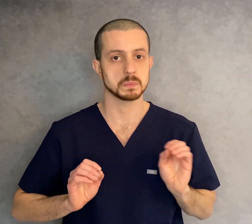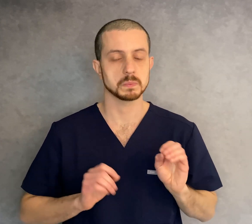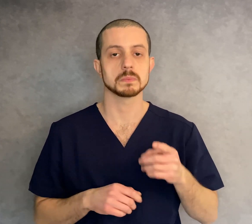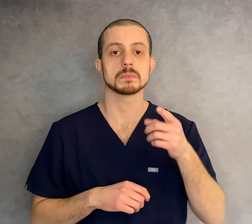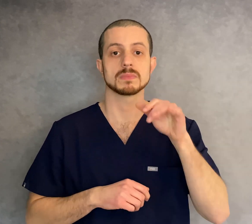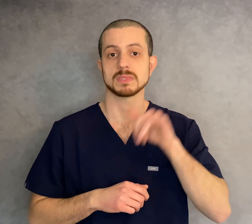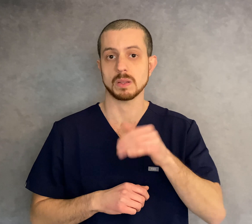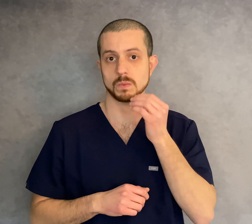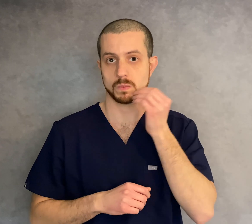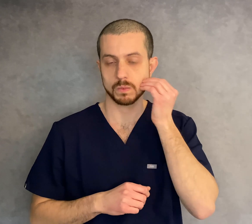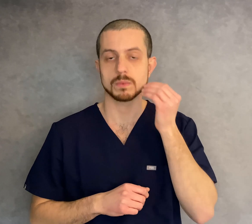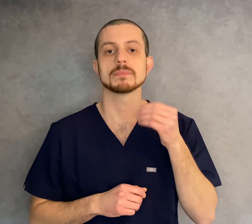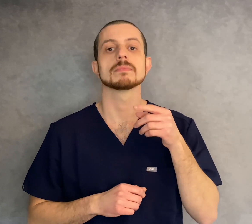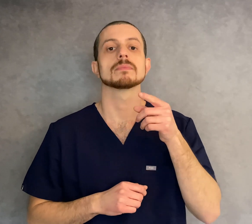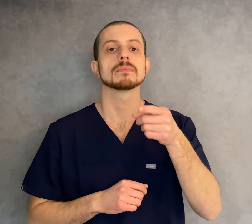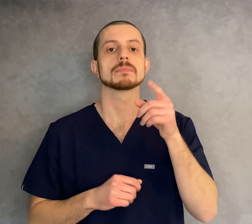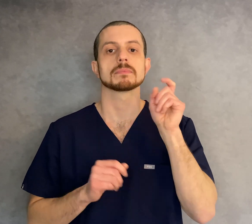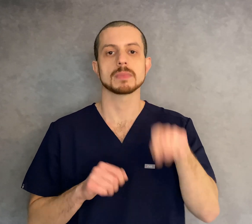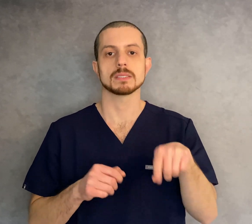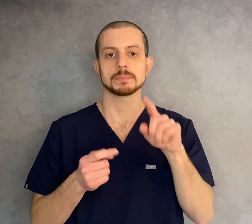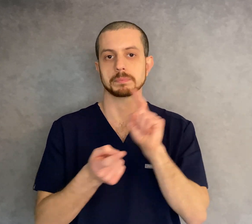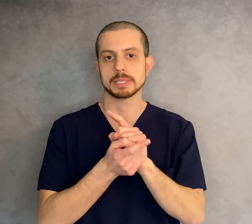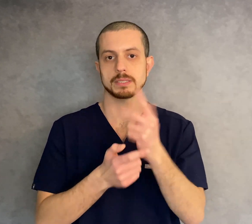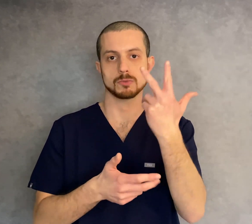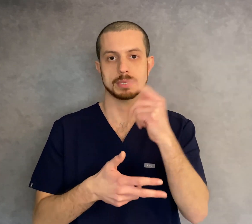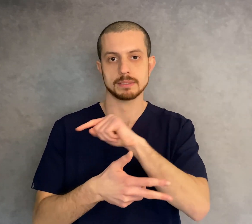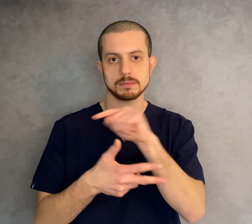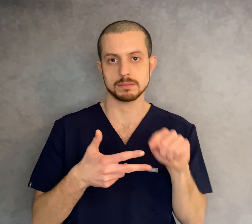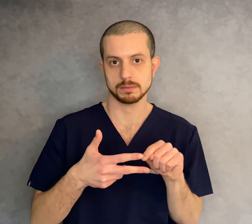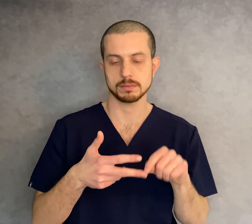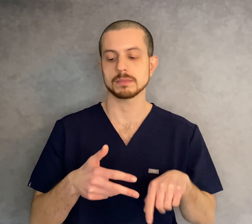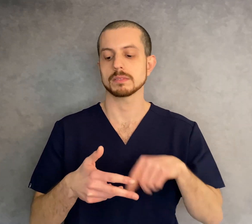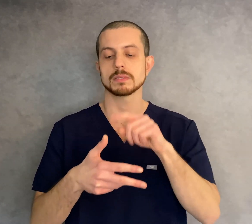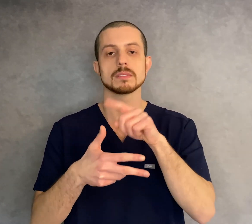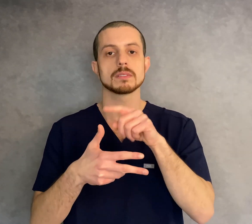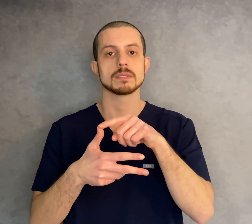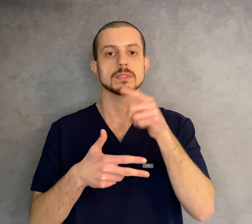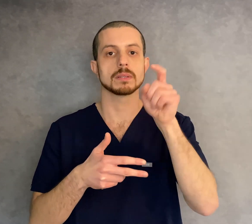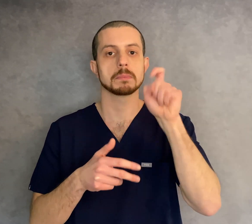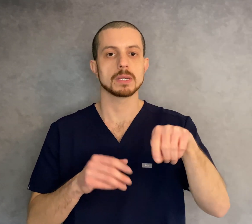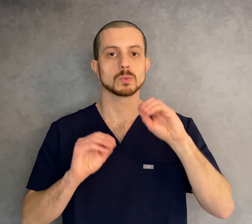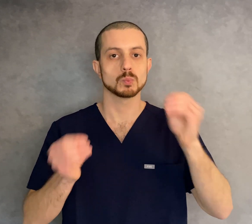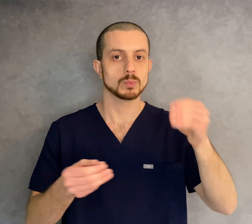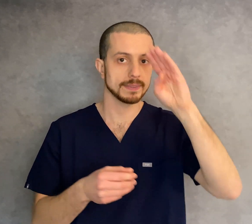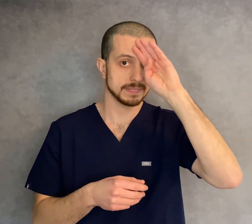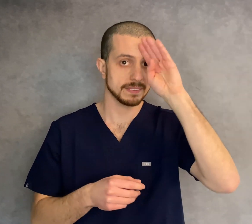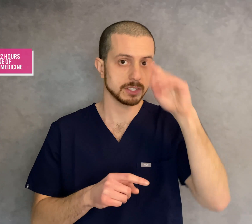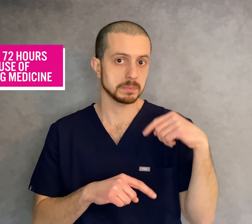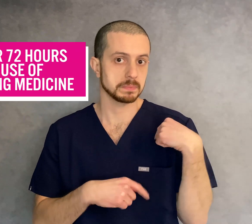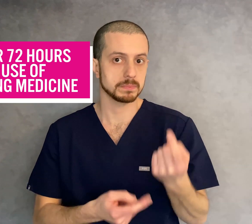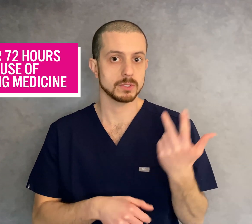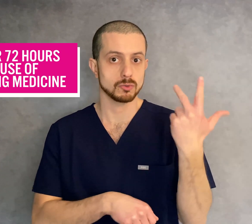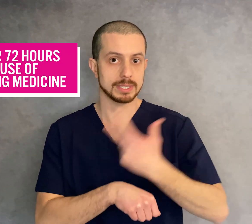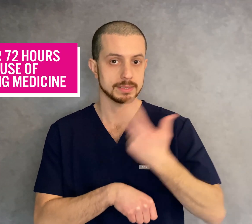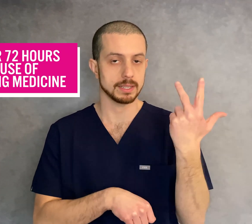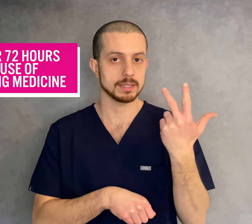and you're isolated at home, you must meet three criteria: (1) no fever for the past 3 days without the use